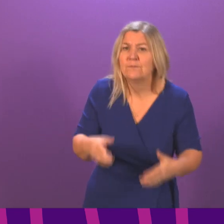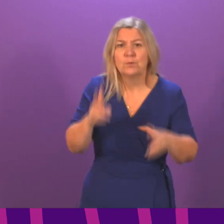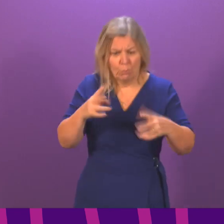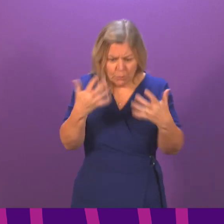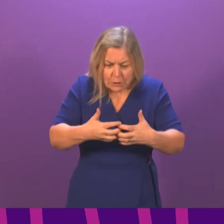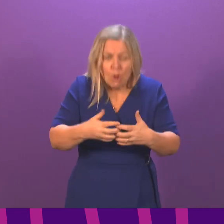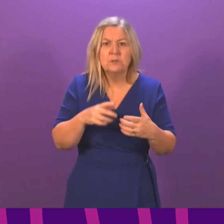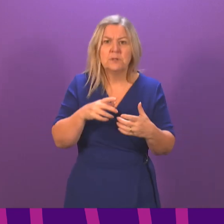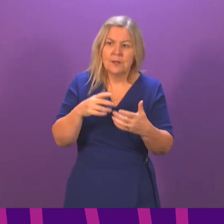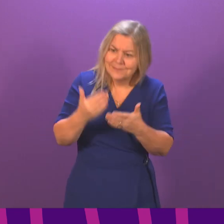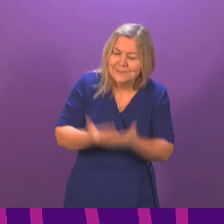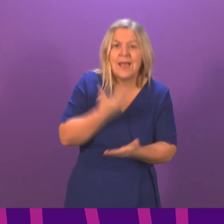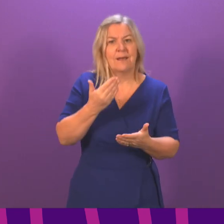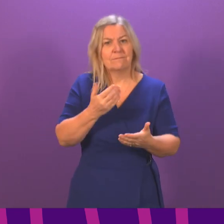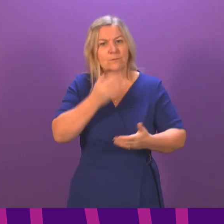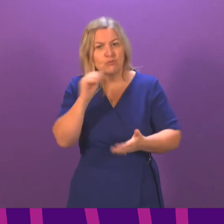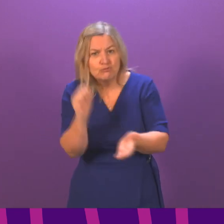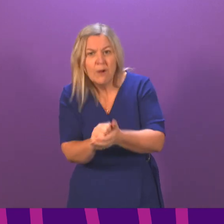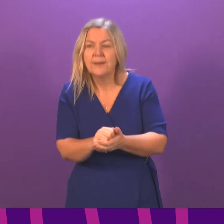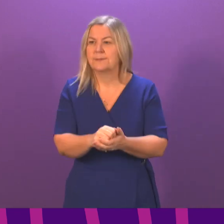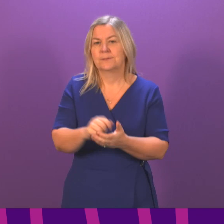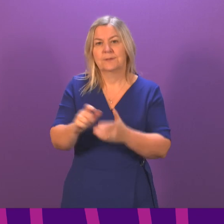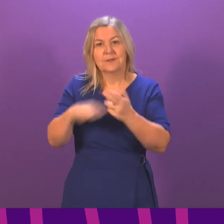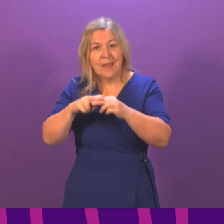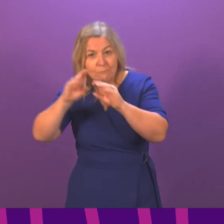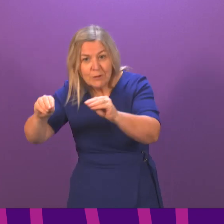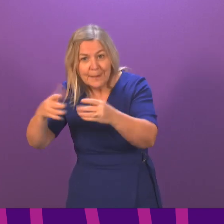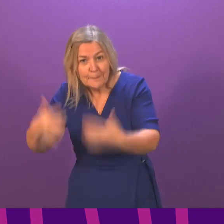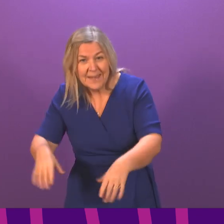safely and ensure that people are trained and supported to use it properly. We have